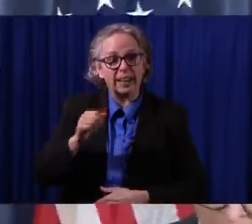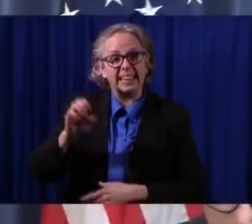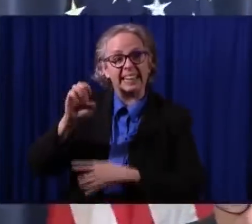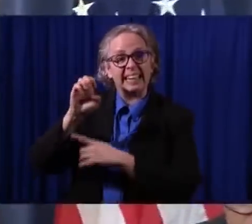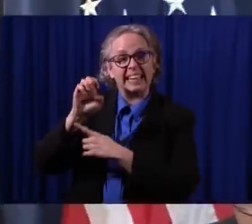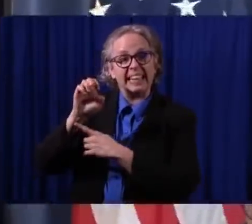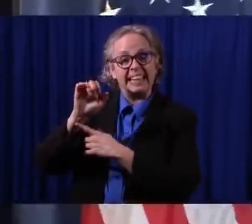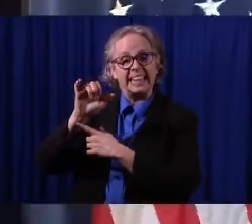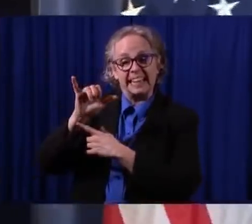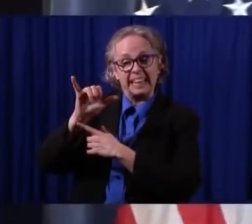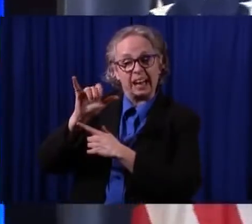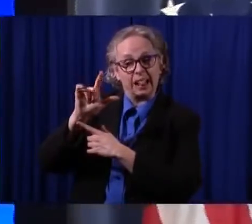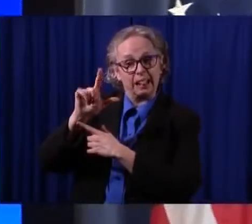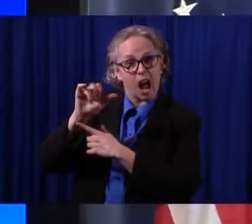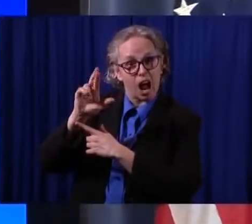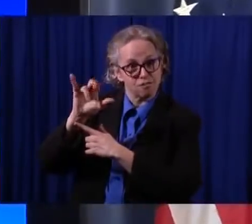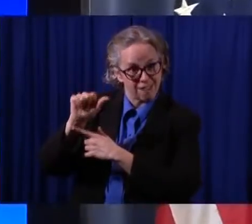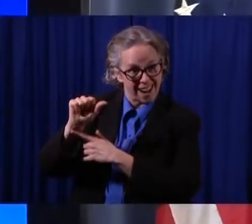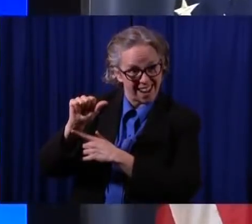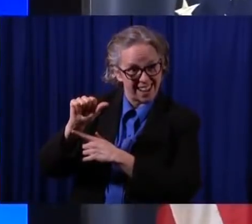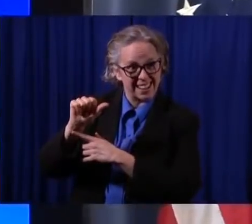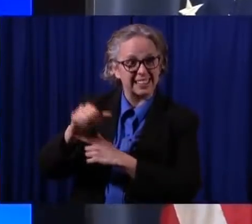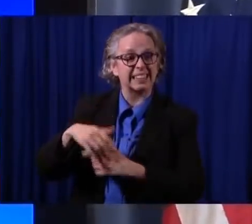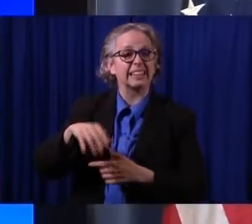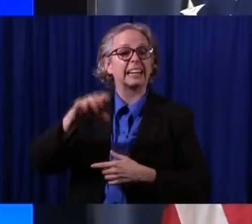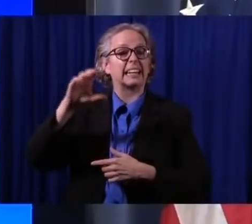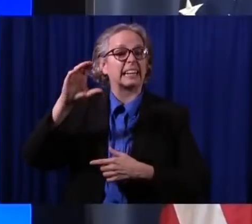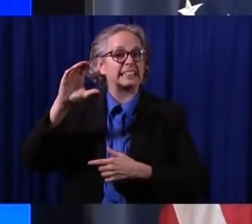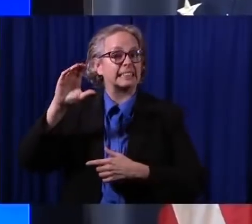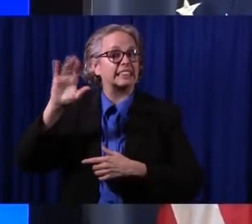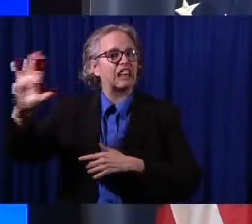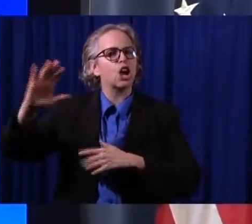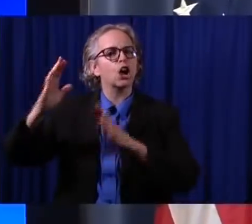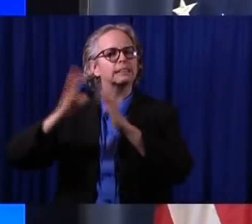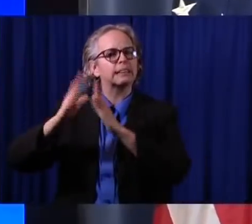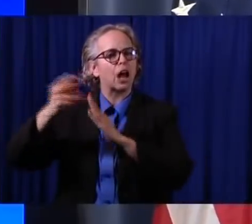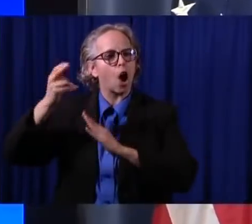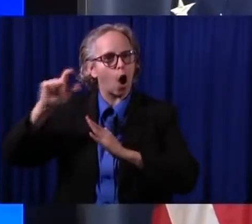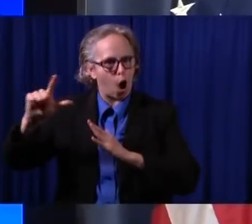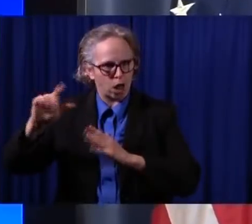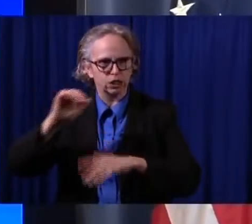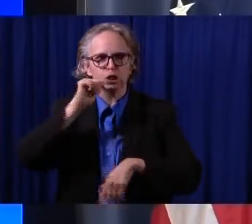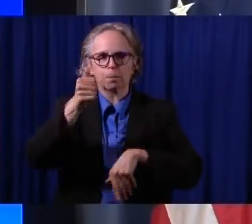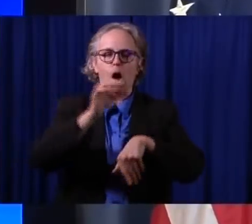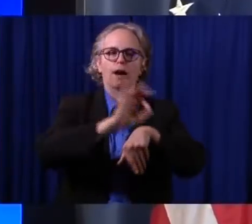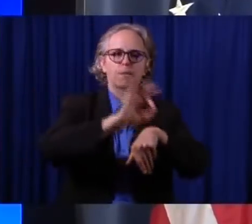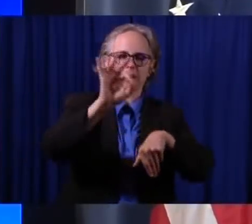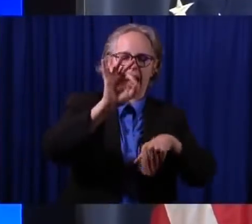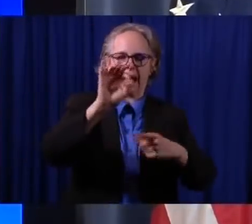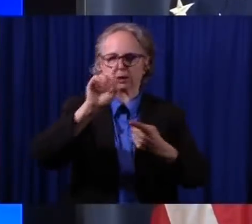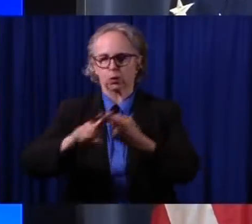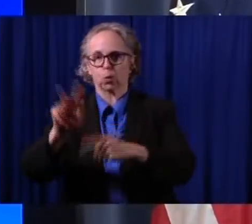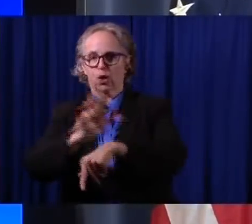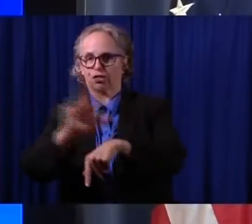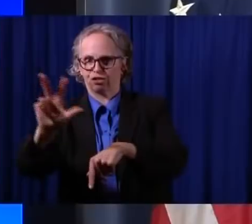ON FRIDAY. 00 P.M.